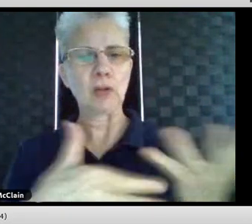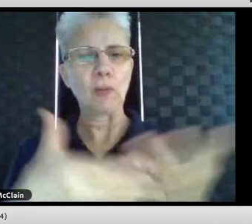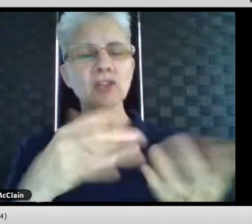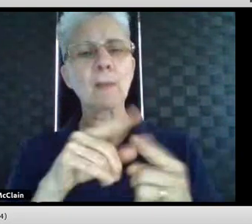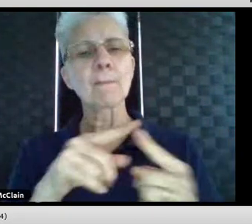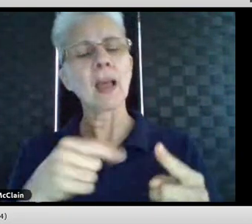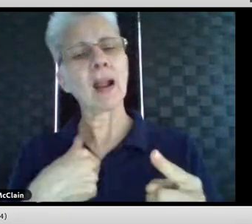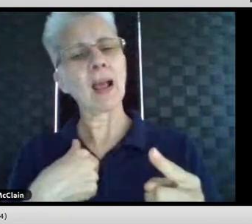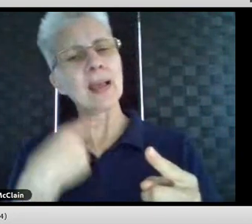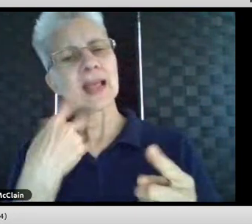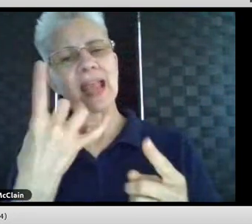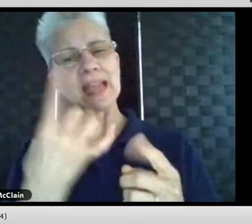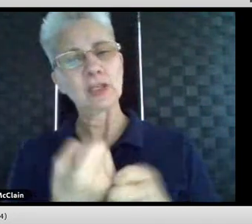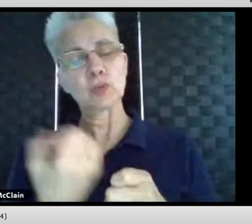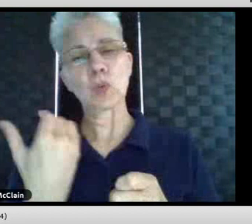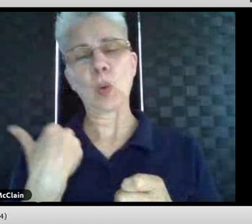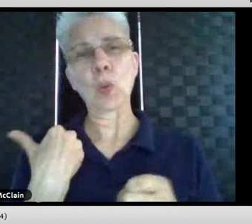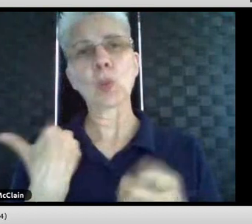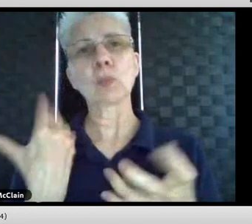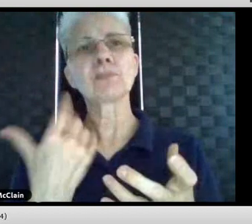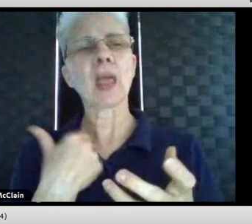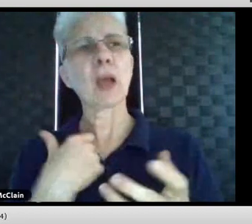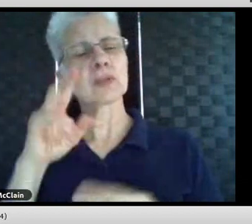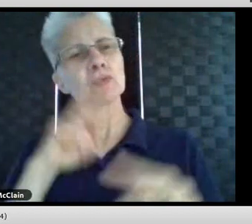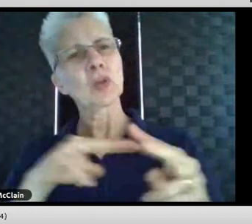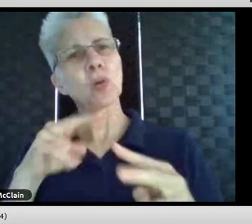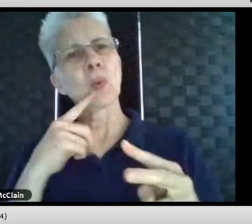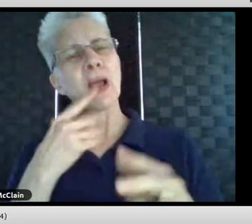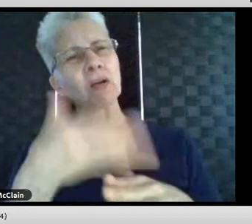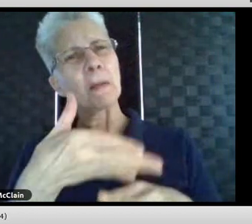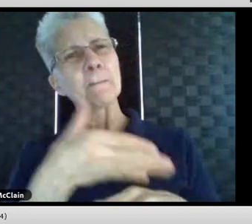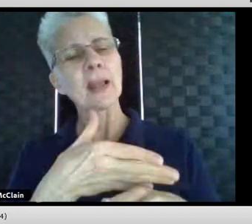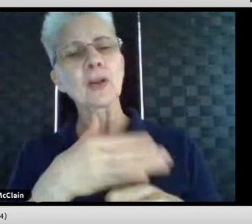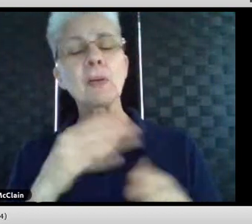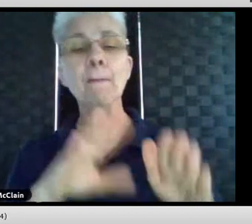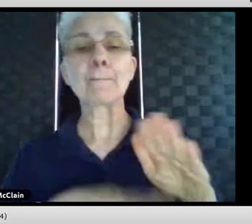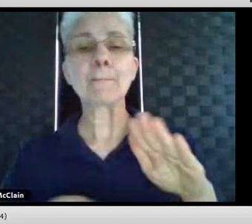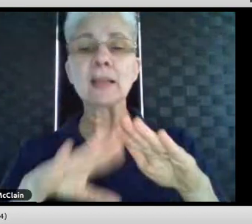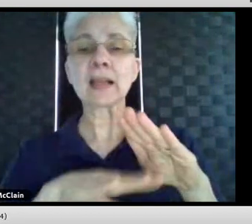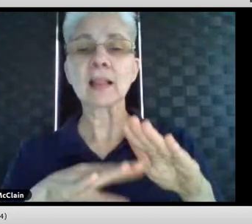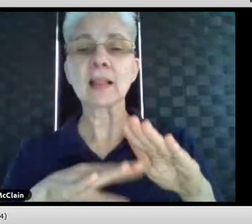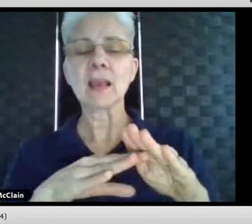but, like I said, you know, about 8 years ago, I was looking at what I could do better, and I basically went back